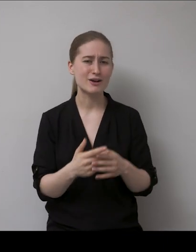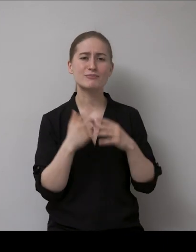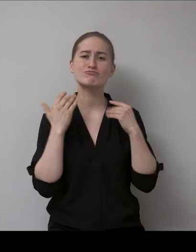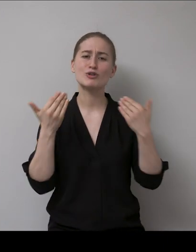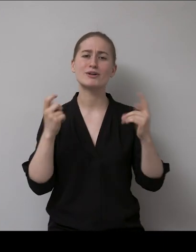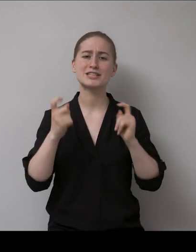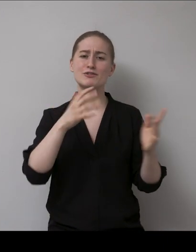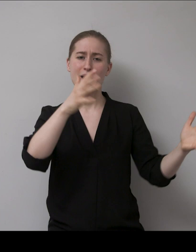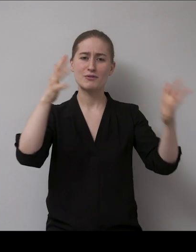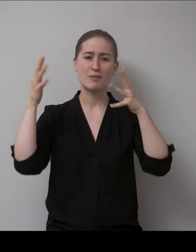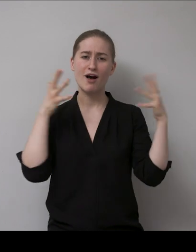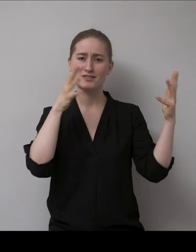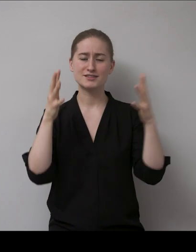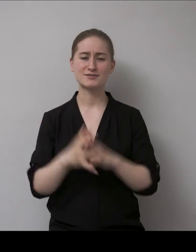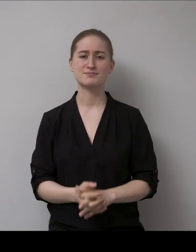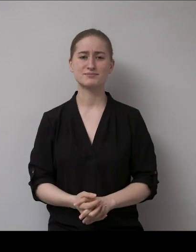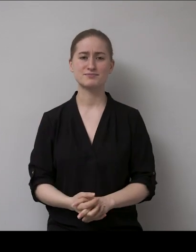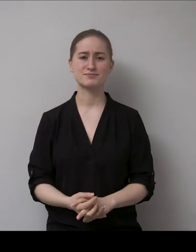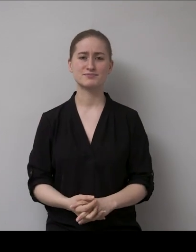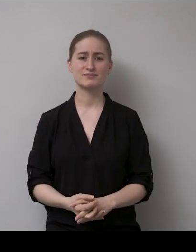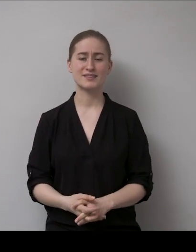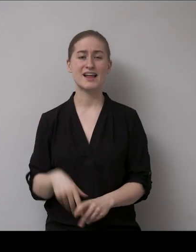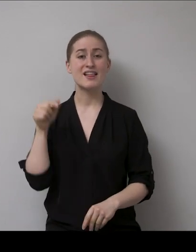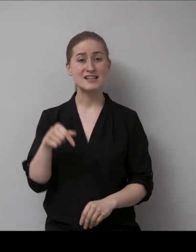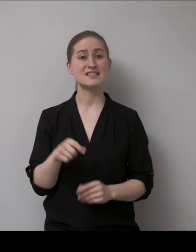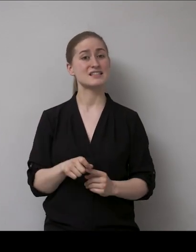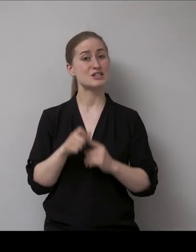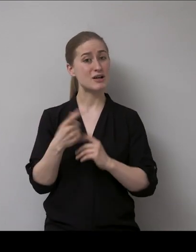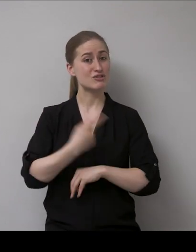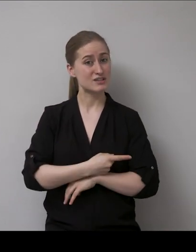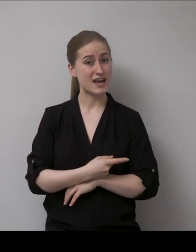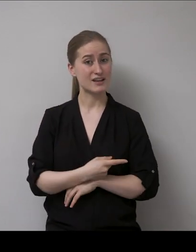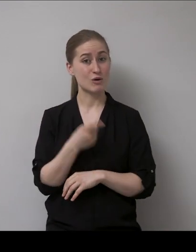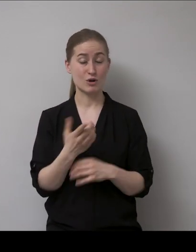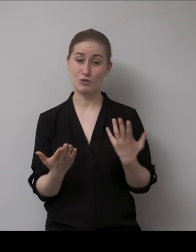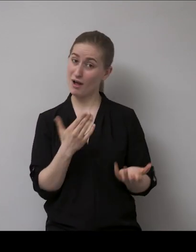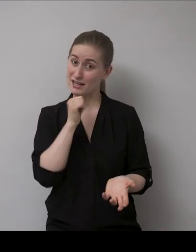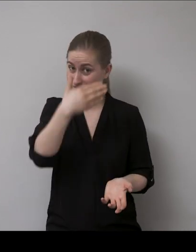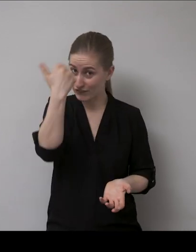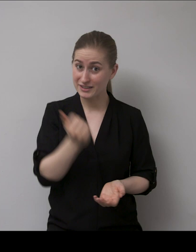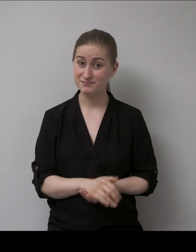(claps hands) This is a special day. One you likely won't forget.